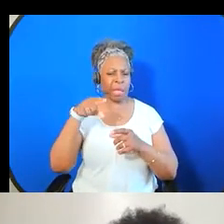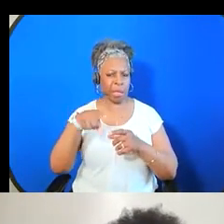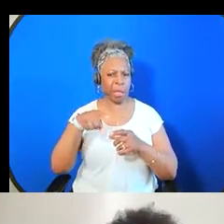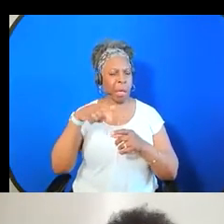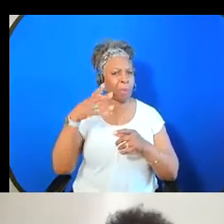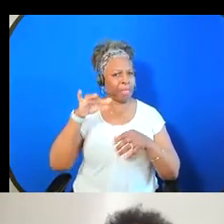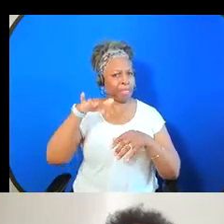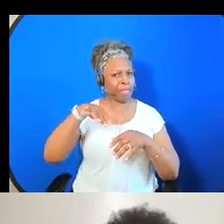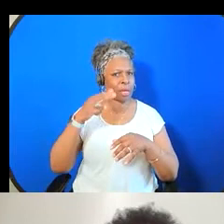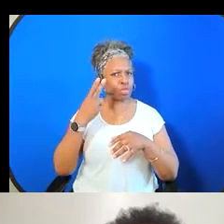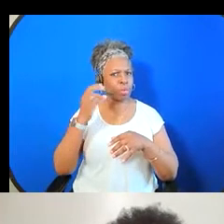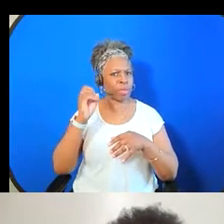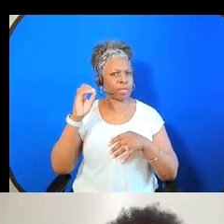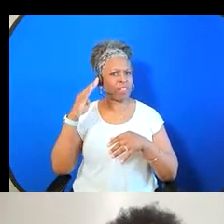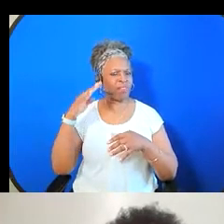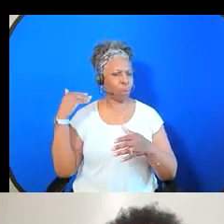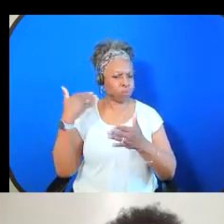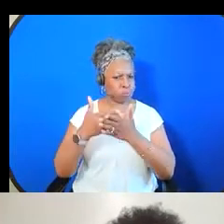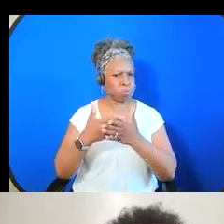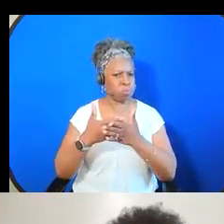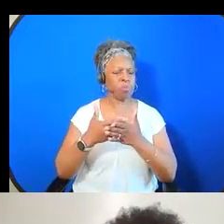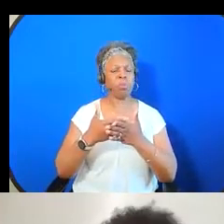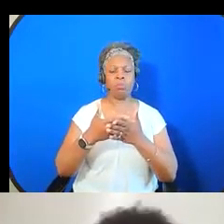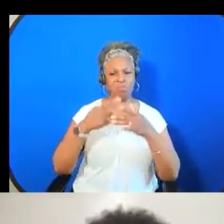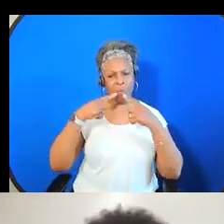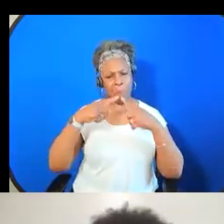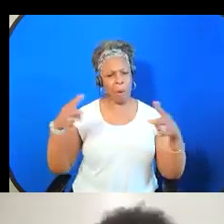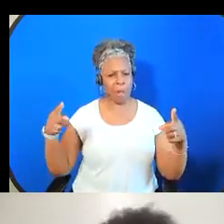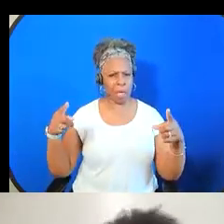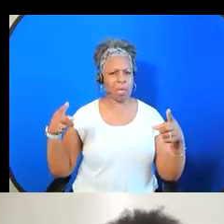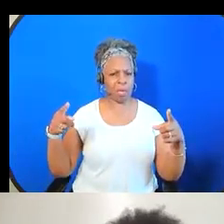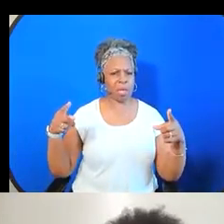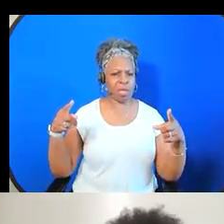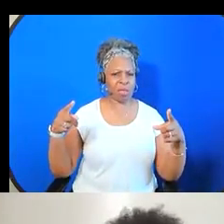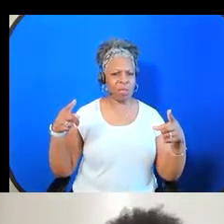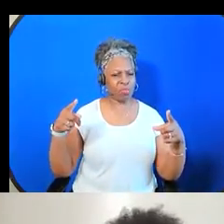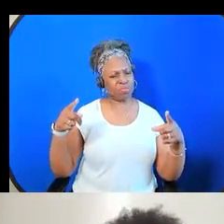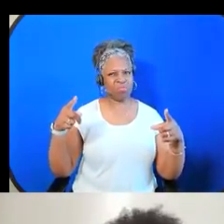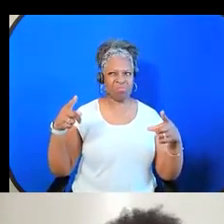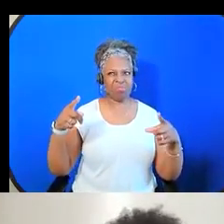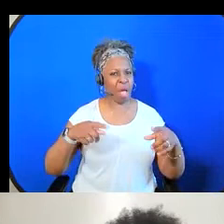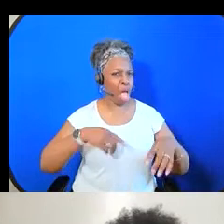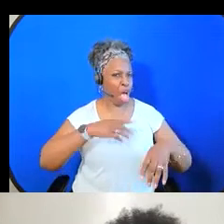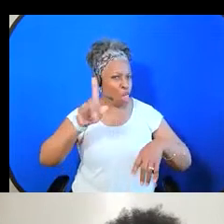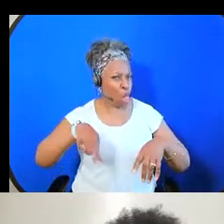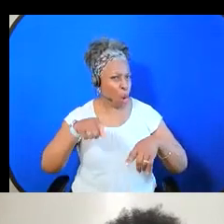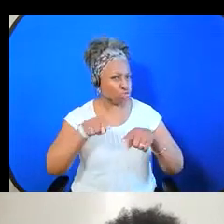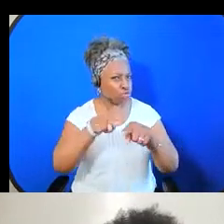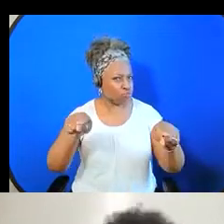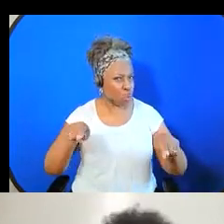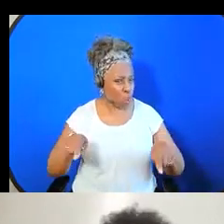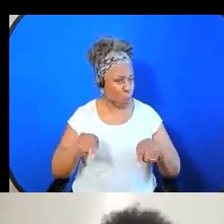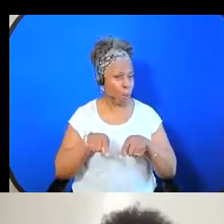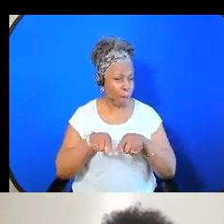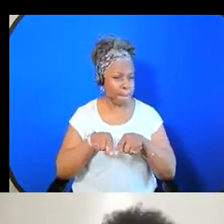And we are located in a public, public washroom, and this more laundry space,